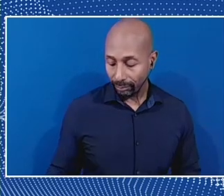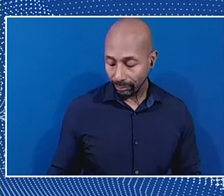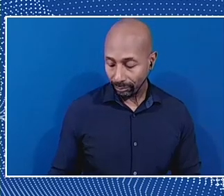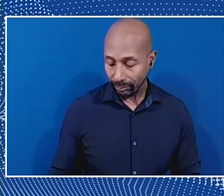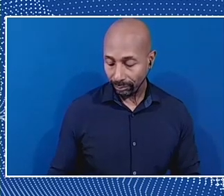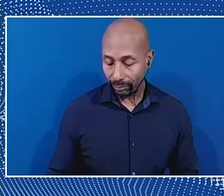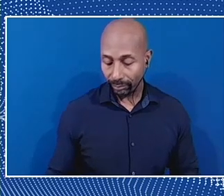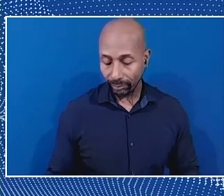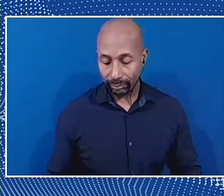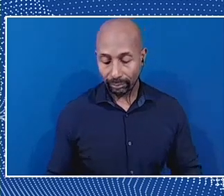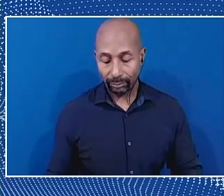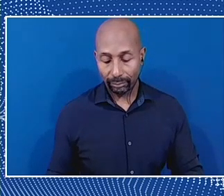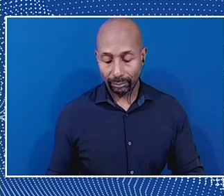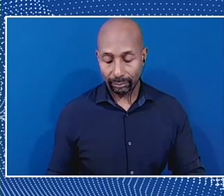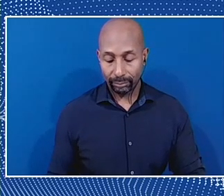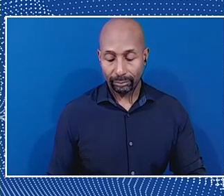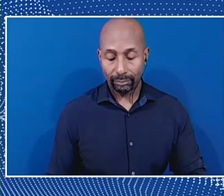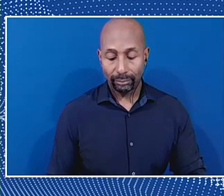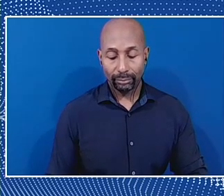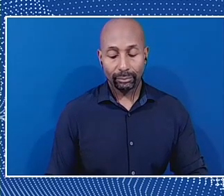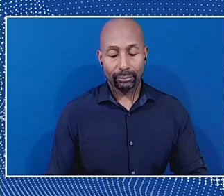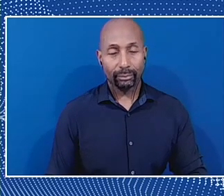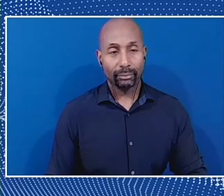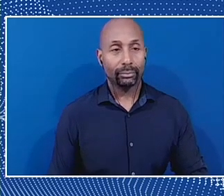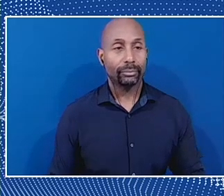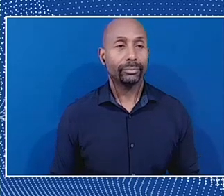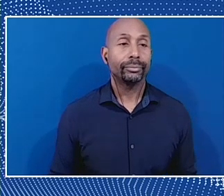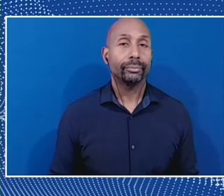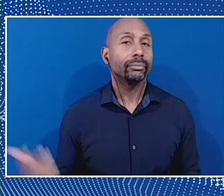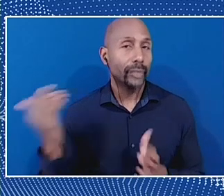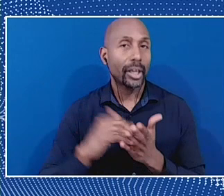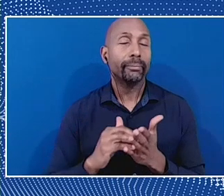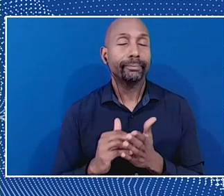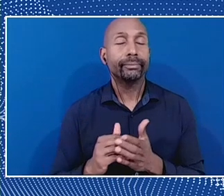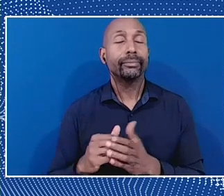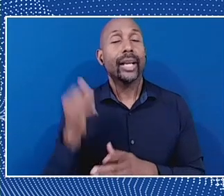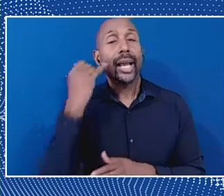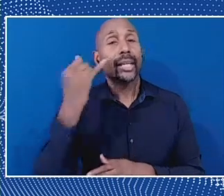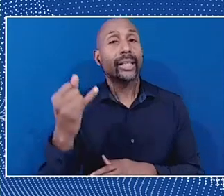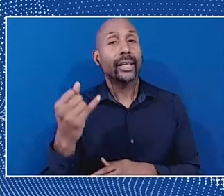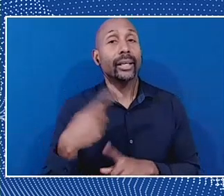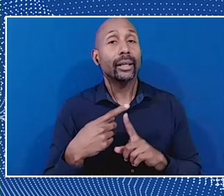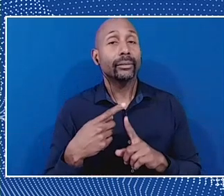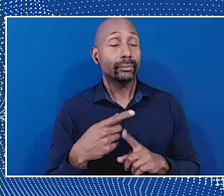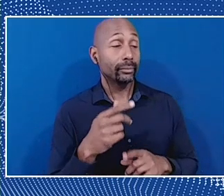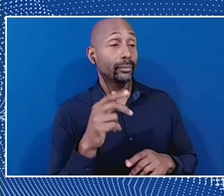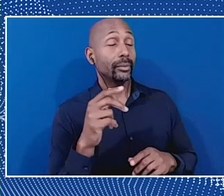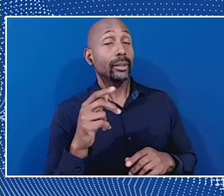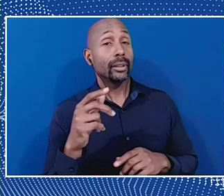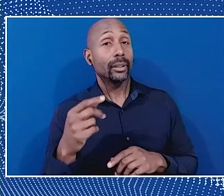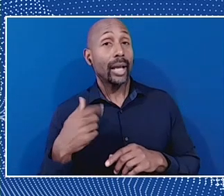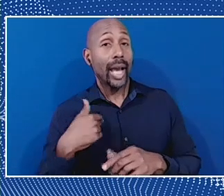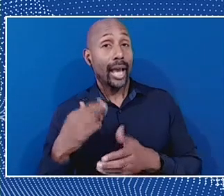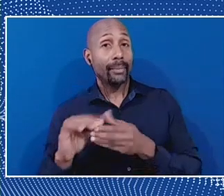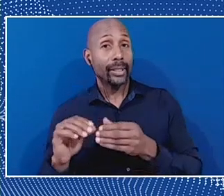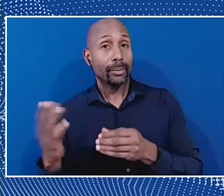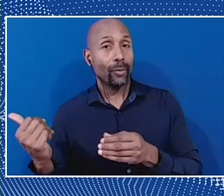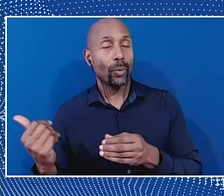piece to allow folks who were on the wait list to have an opportunity to provide commentary for up to three minutes per